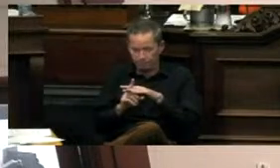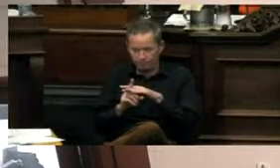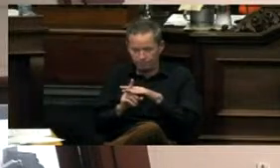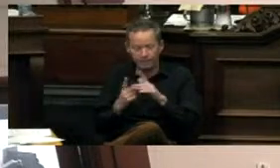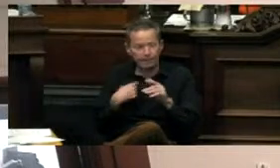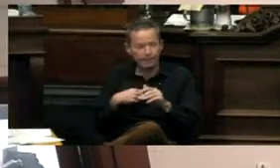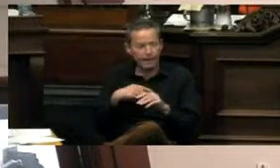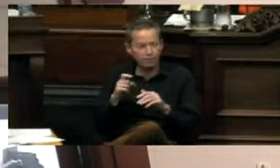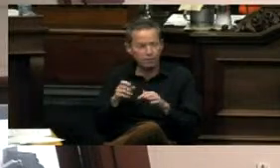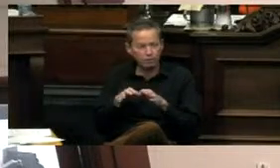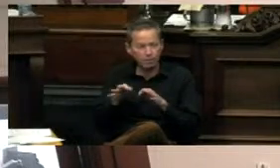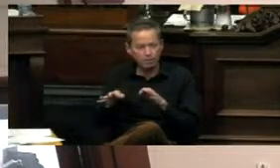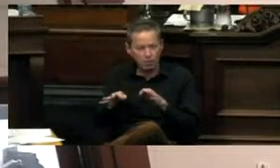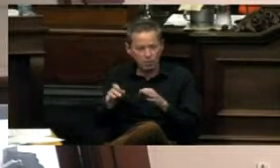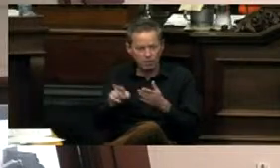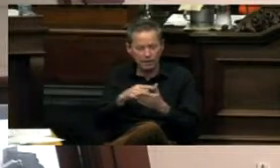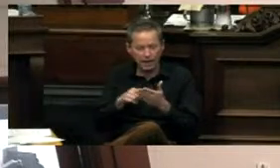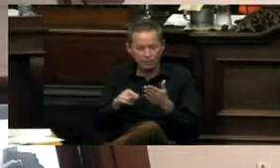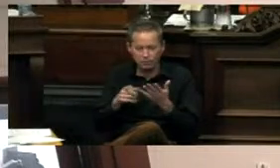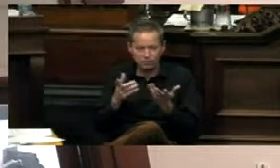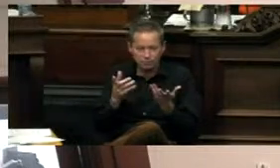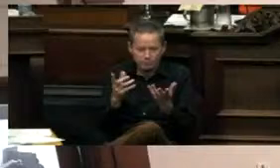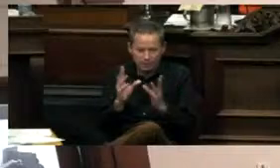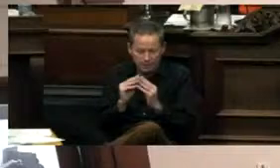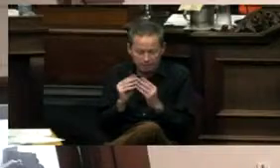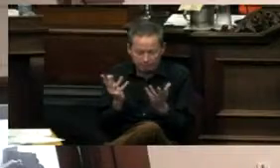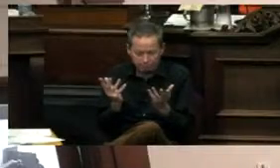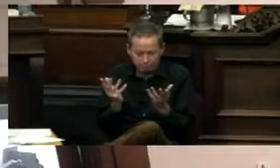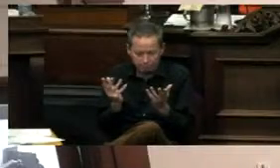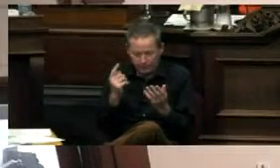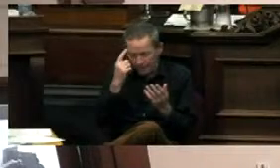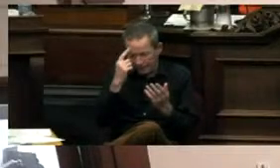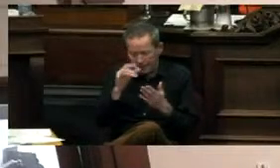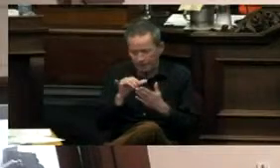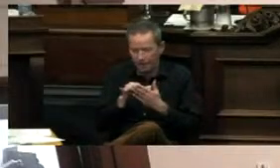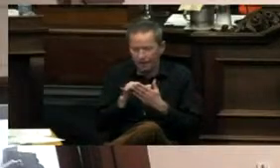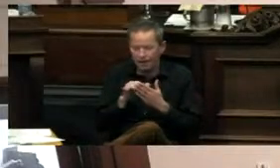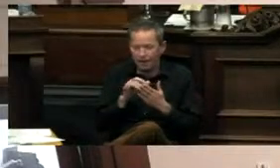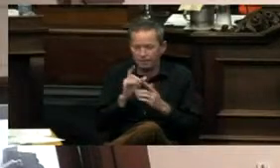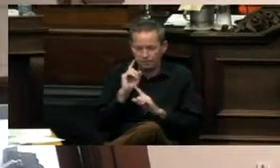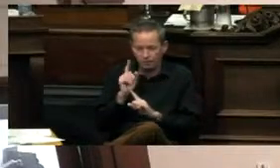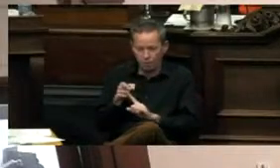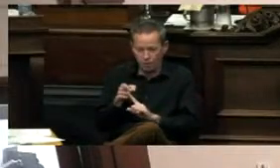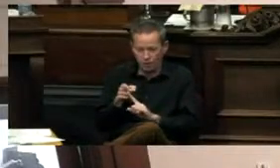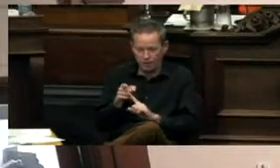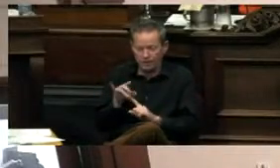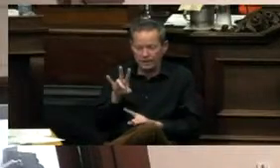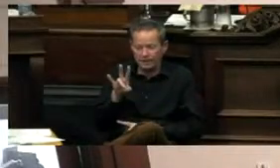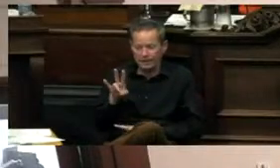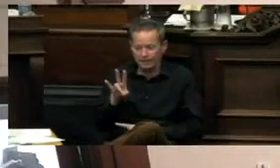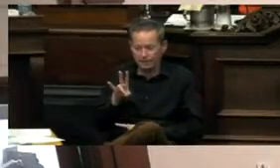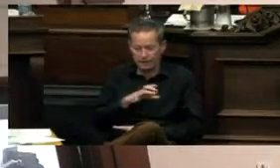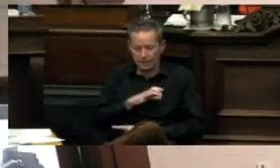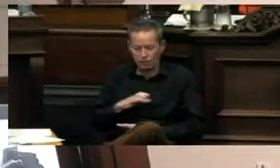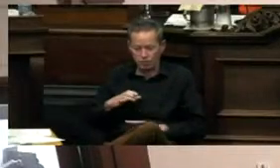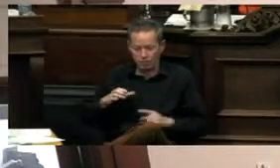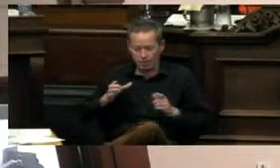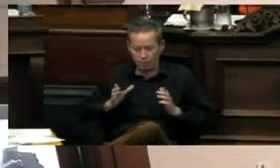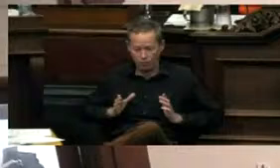person who's going to miss a meeting for a reason, that comes up, that we should postpone and